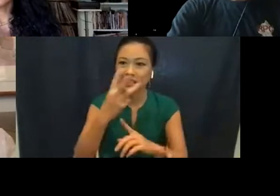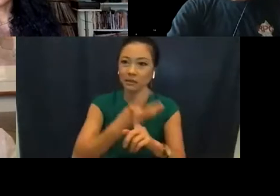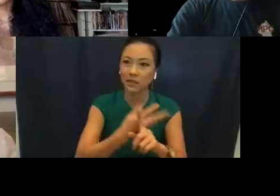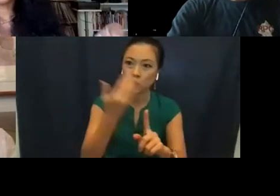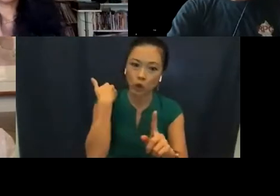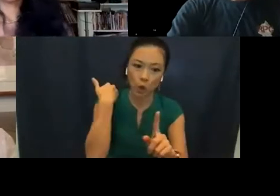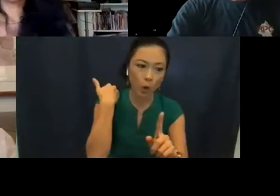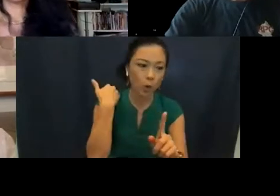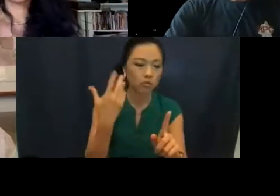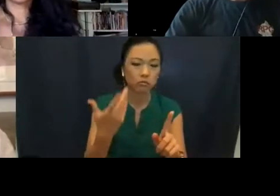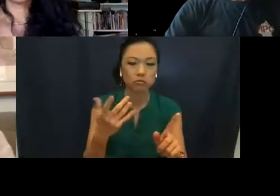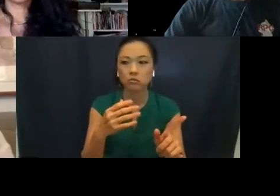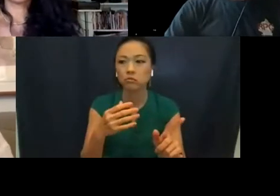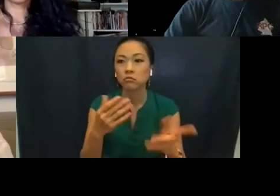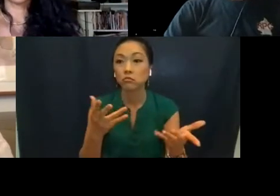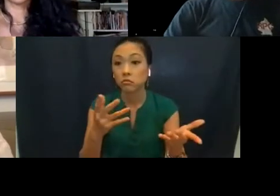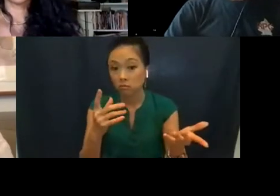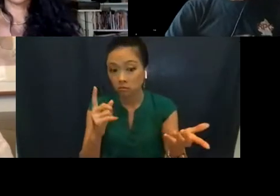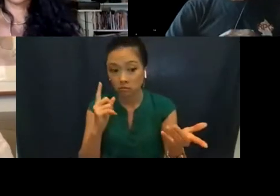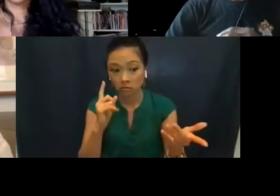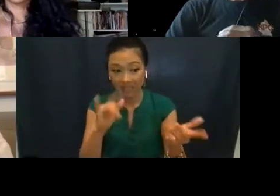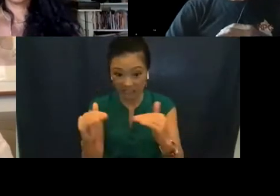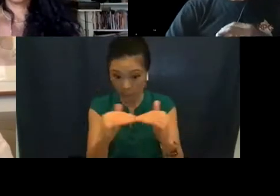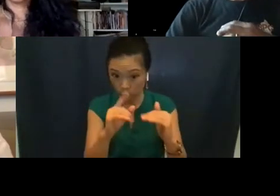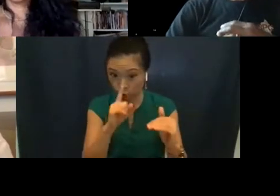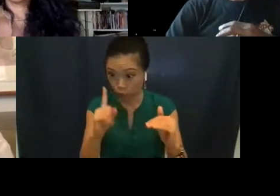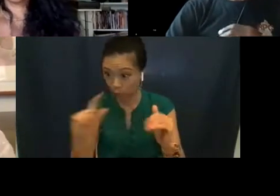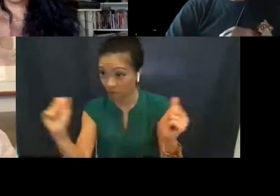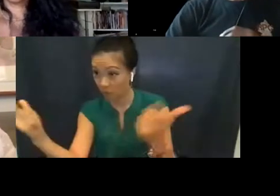true for everybody. Perhaps there is an opportunity to think deeply to think about what it means